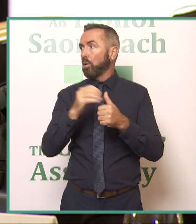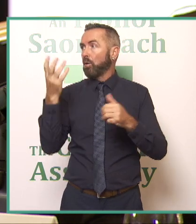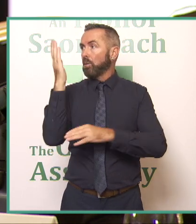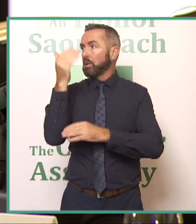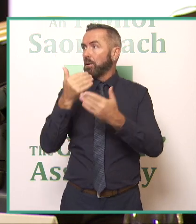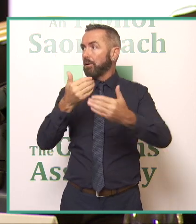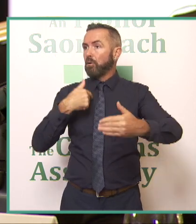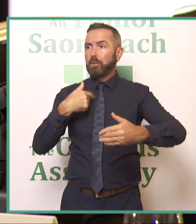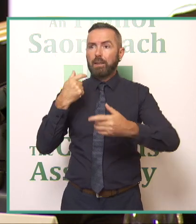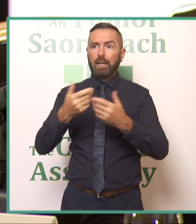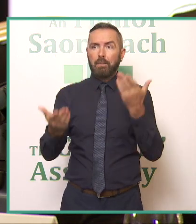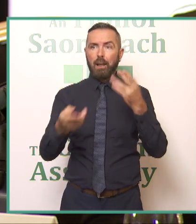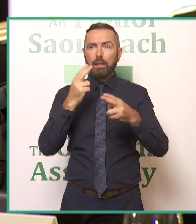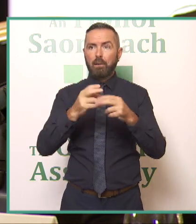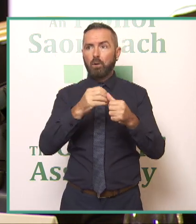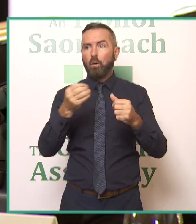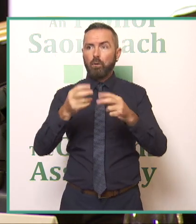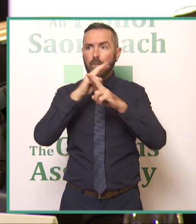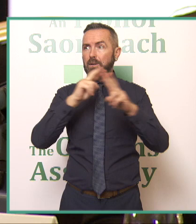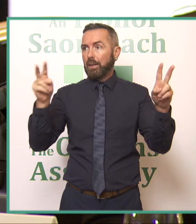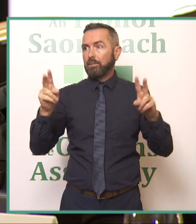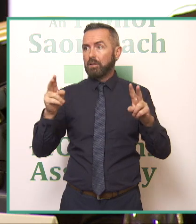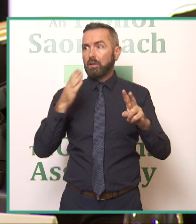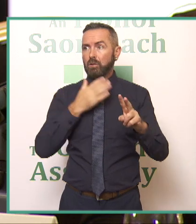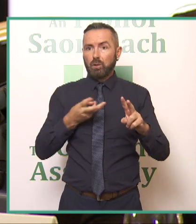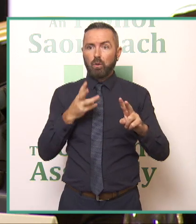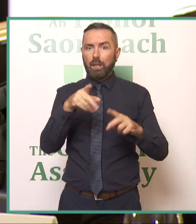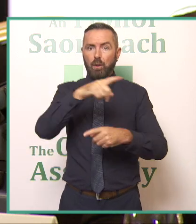me that could balance out the other end of that that's just basically how we ended up with a